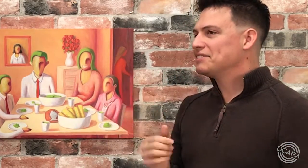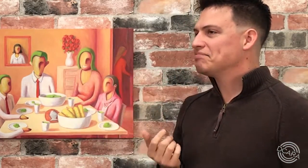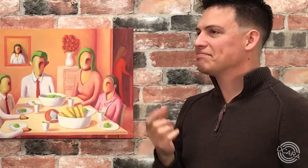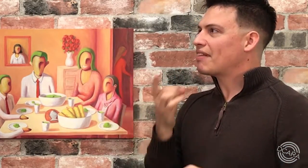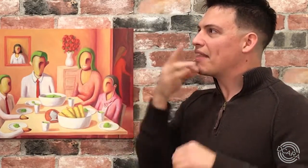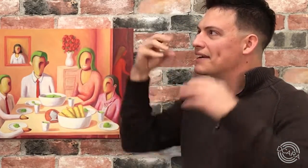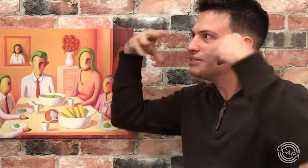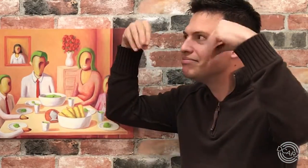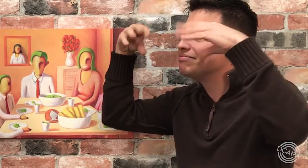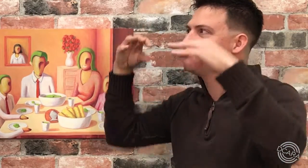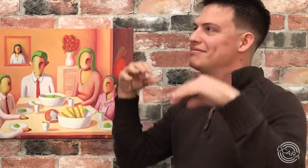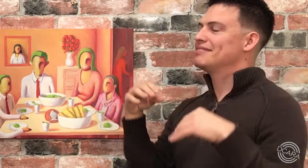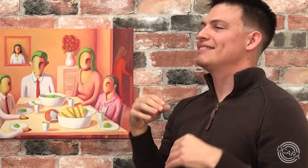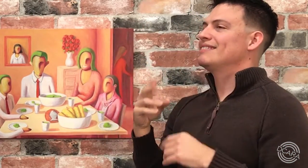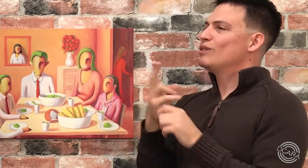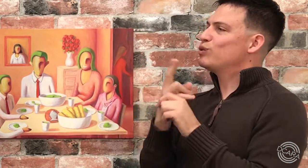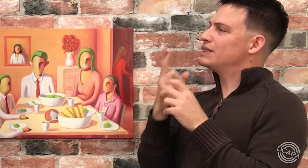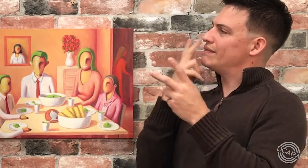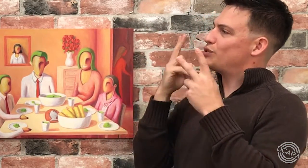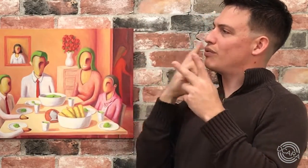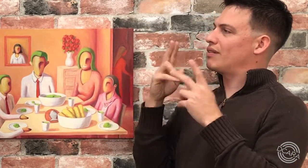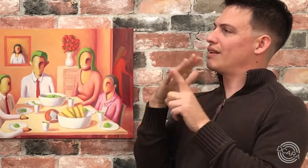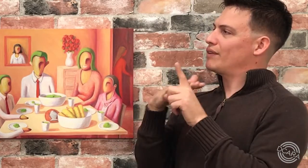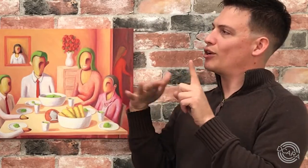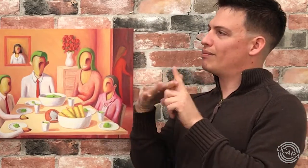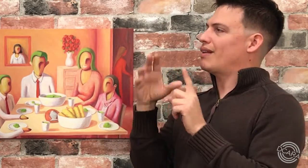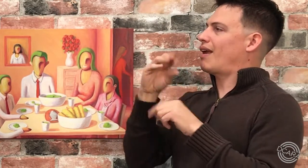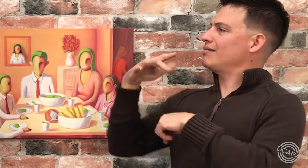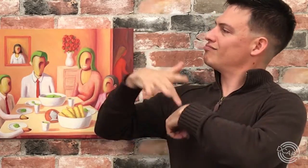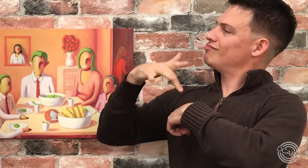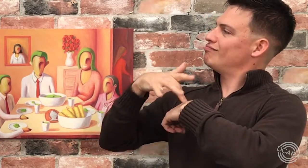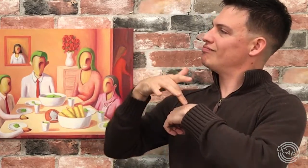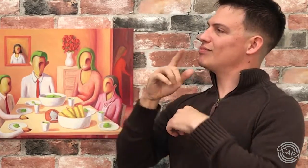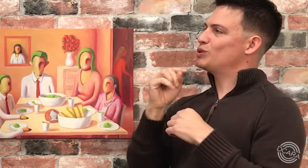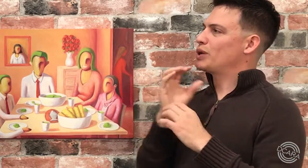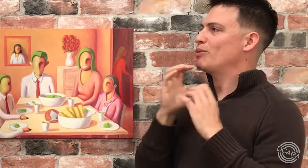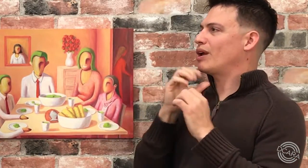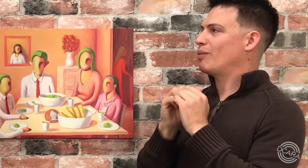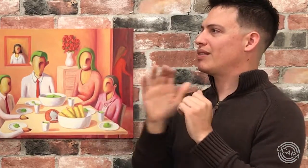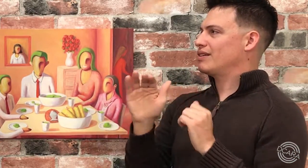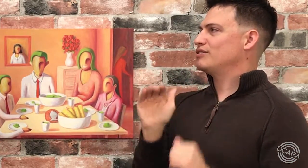flashing the lights, using the visual environment and touch to communicate with their child.